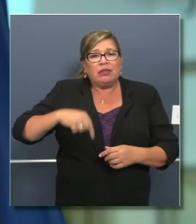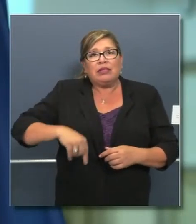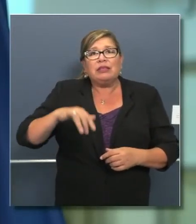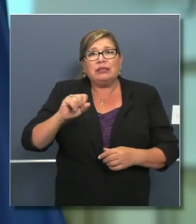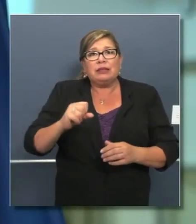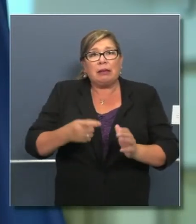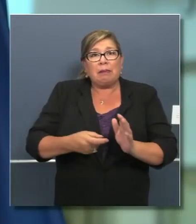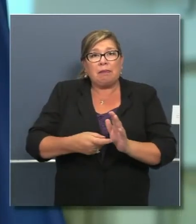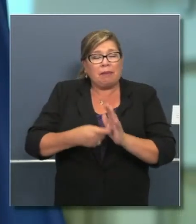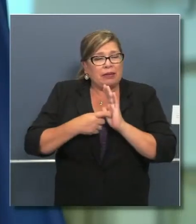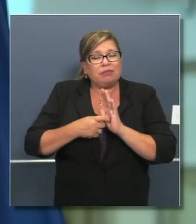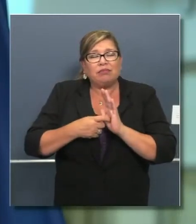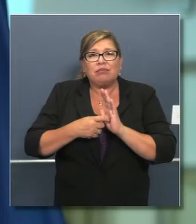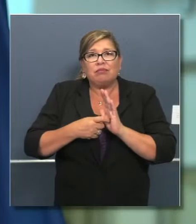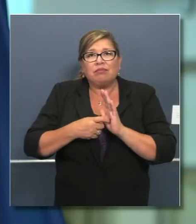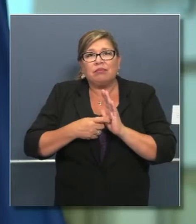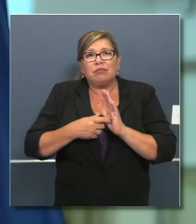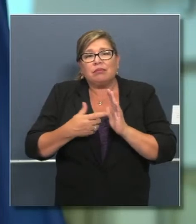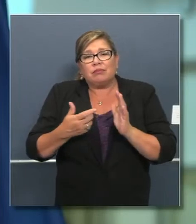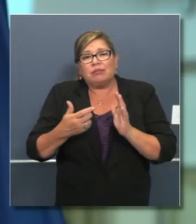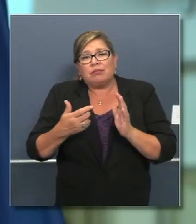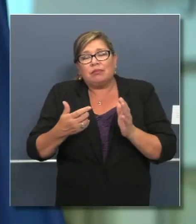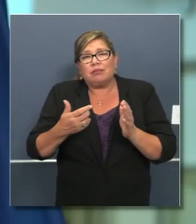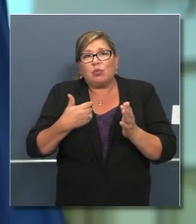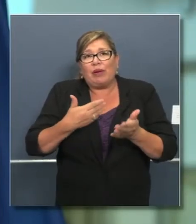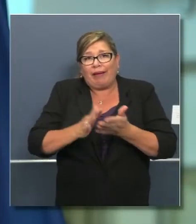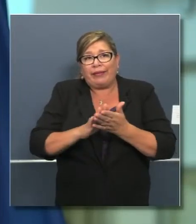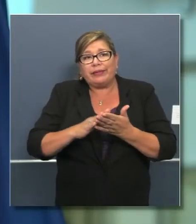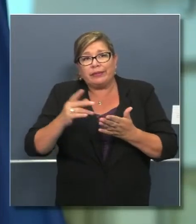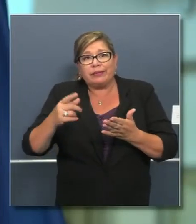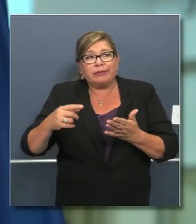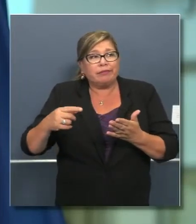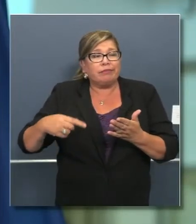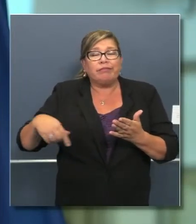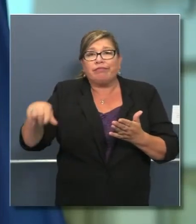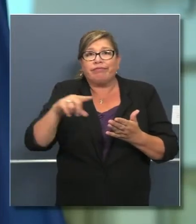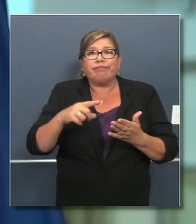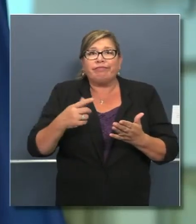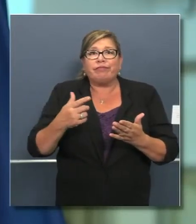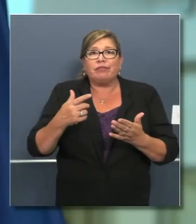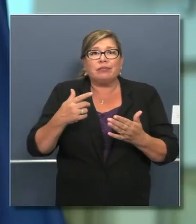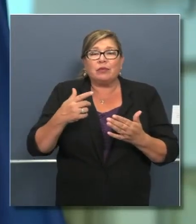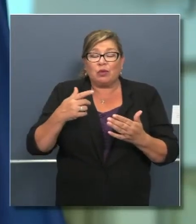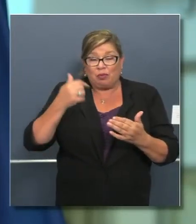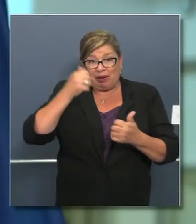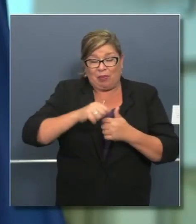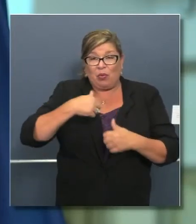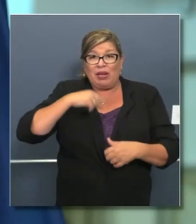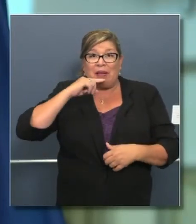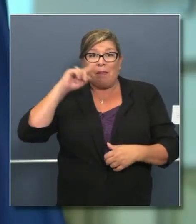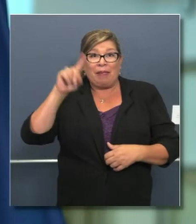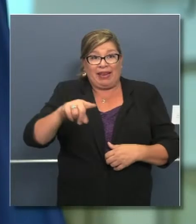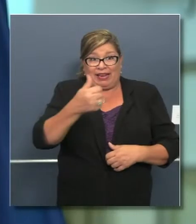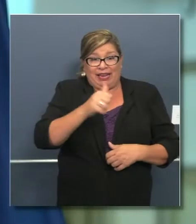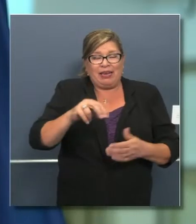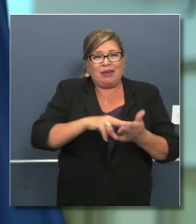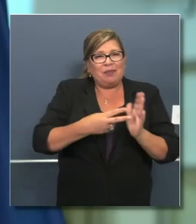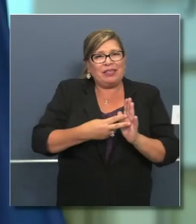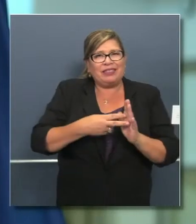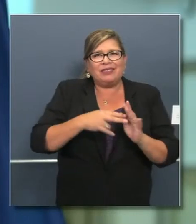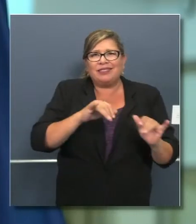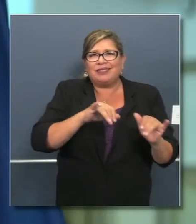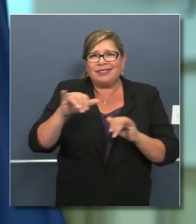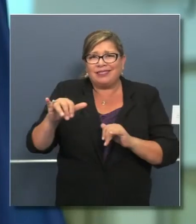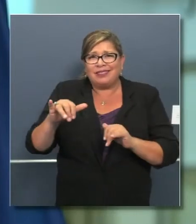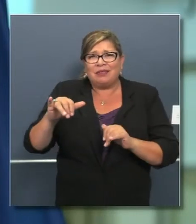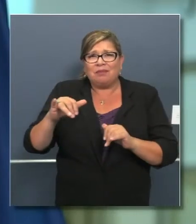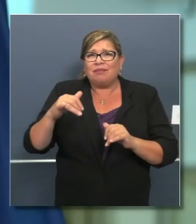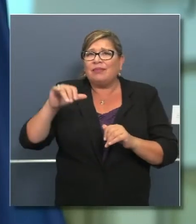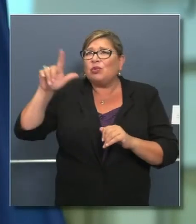at scale that is equivalent to a mandate for 21 states in terms of population forty million that